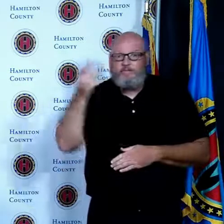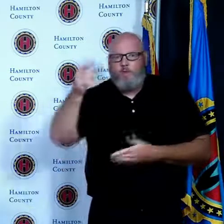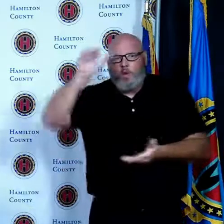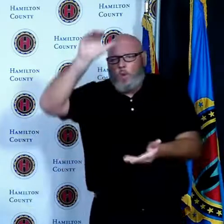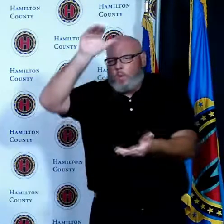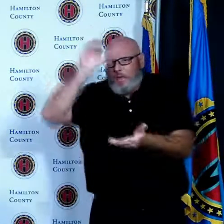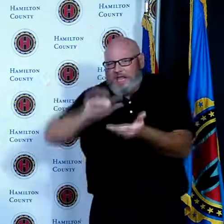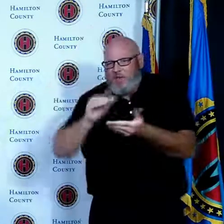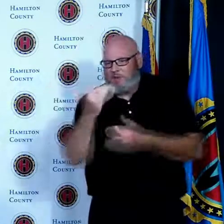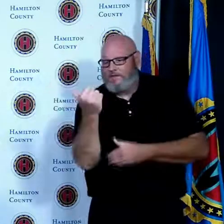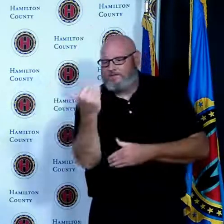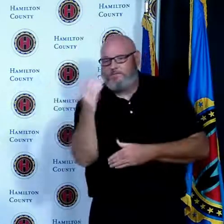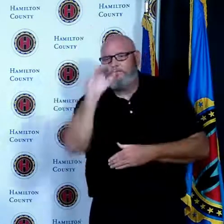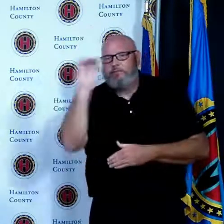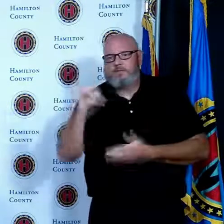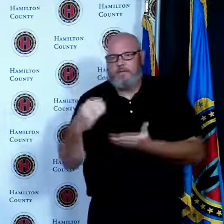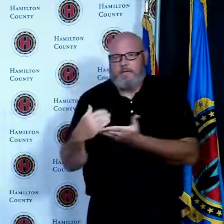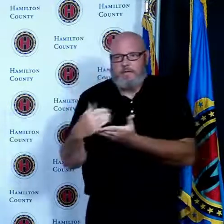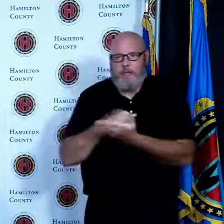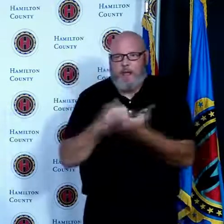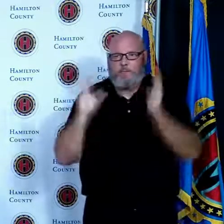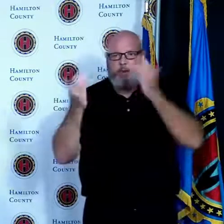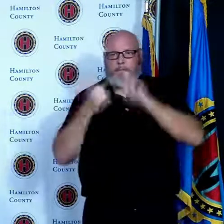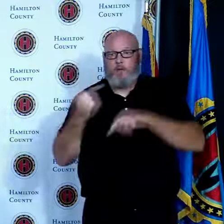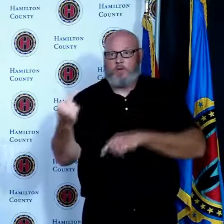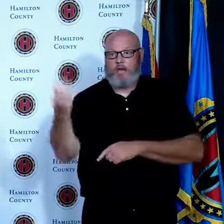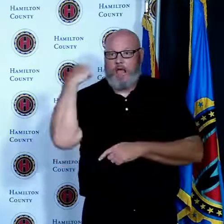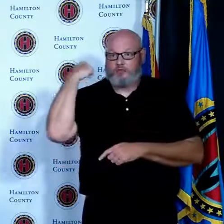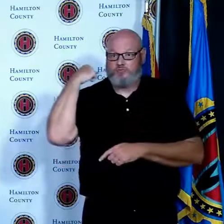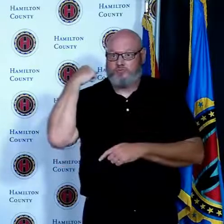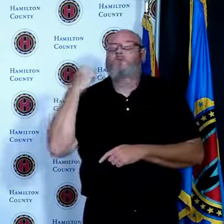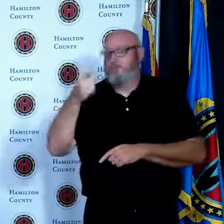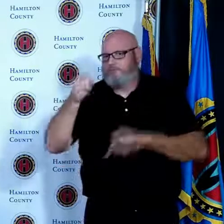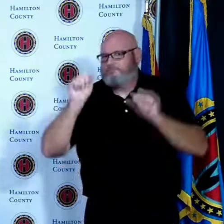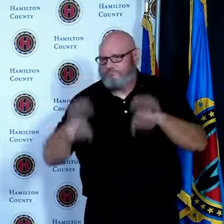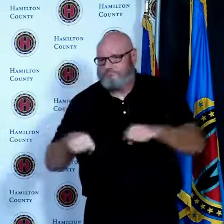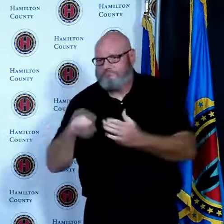you can apply and be eligible so please apply we are trying desperately to help